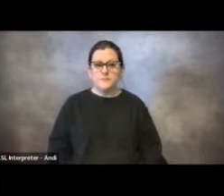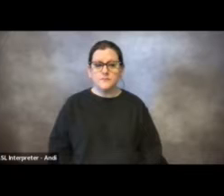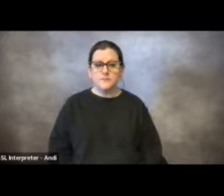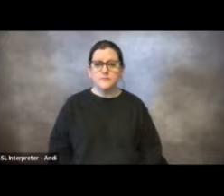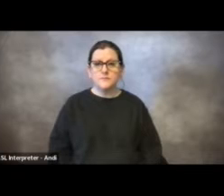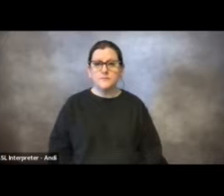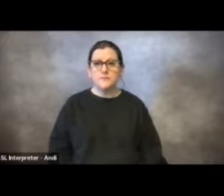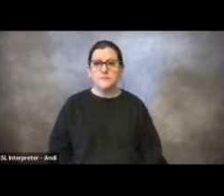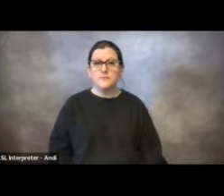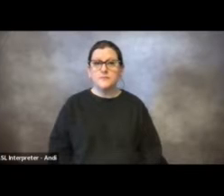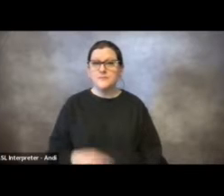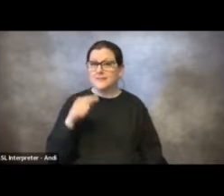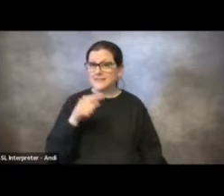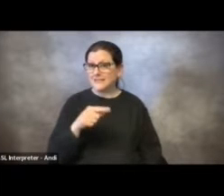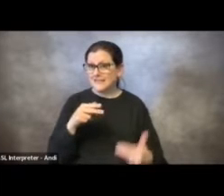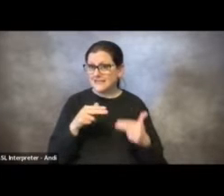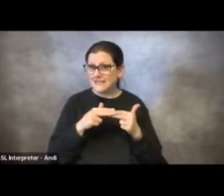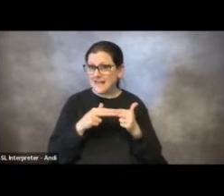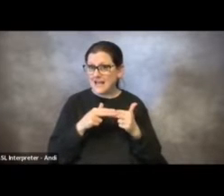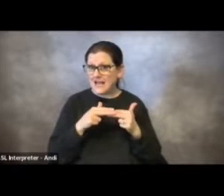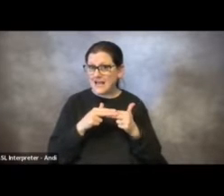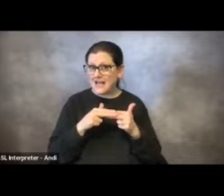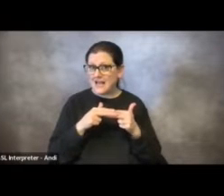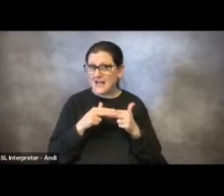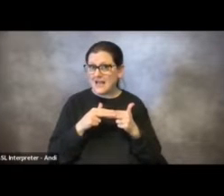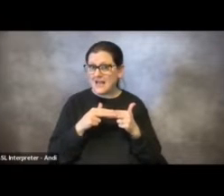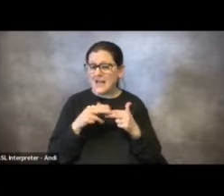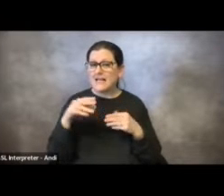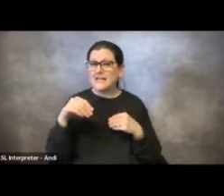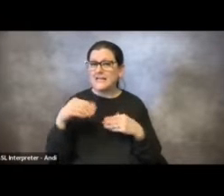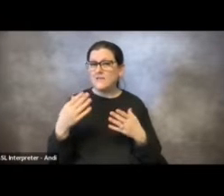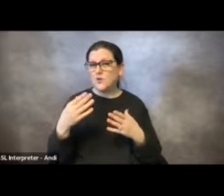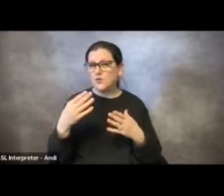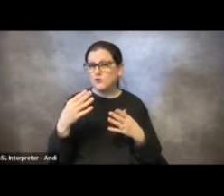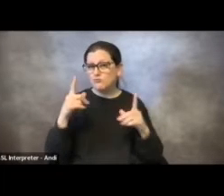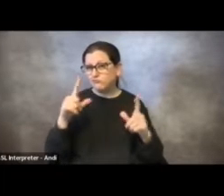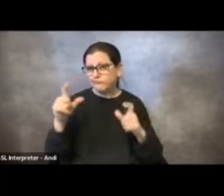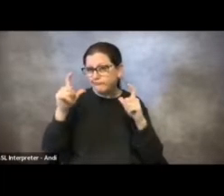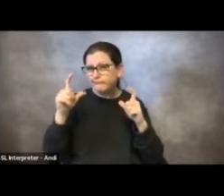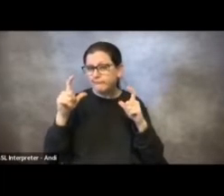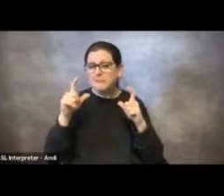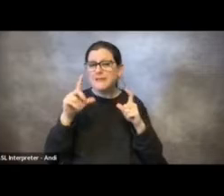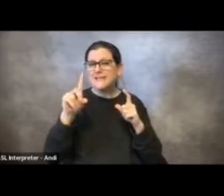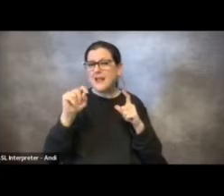the, in this slide, here's just to give you kind of a snapshot, this is from data from the CDC,